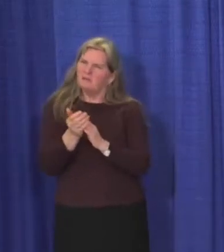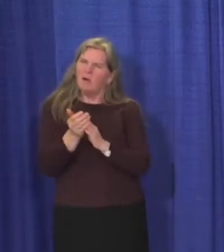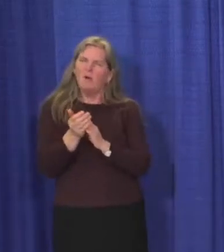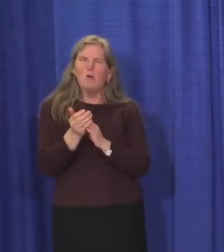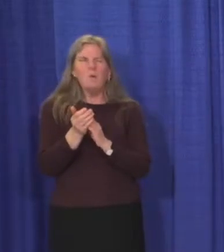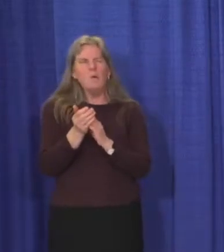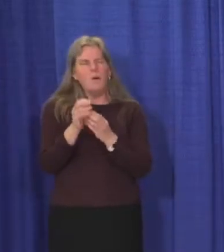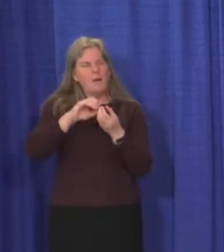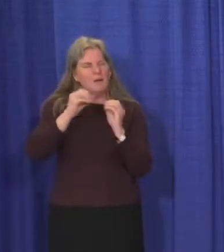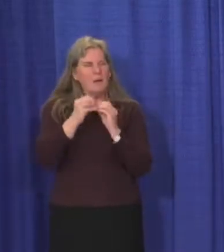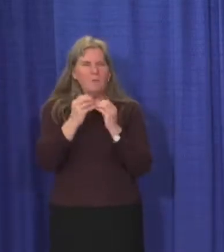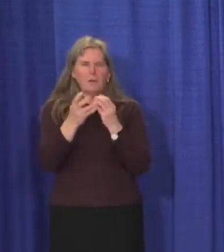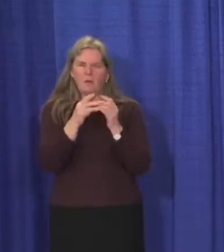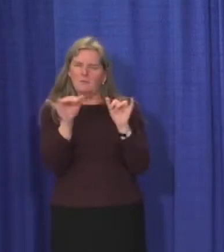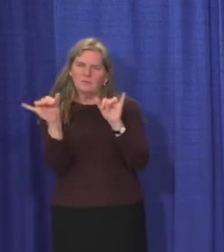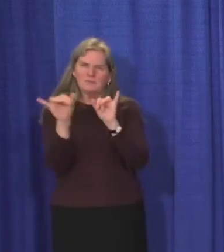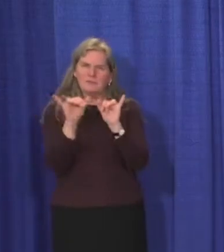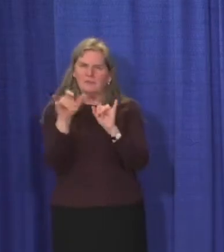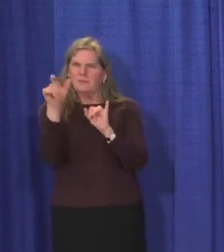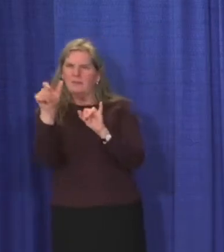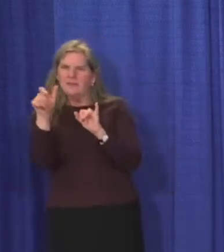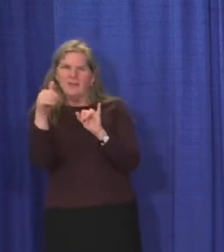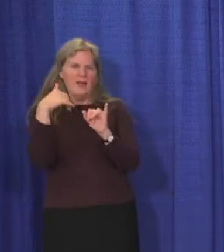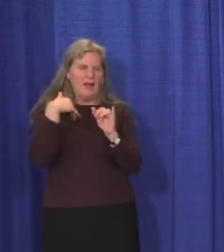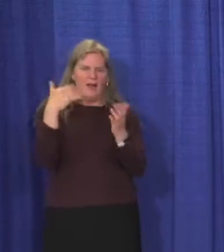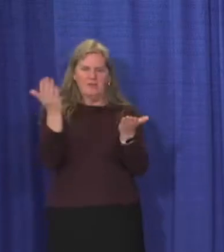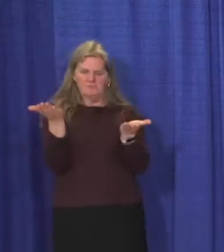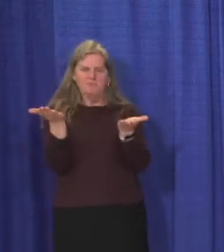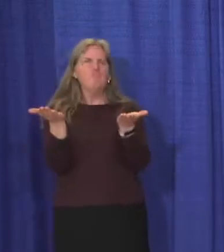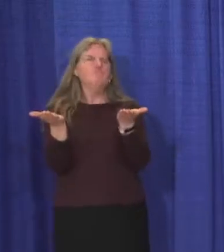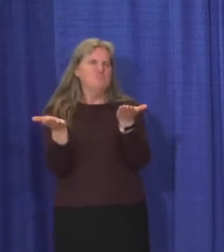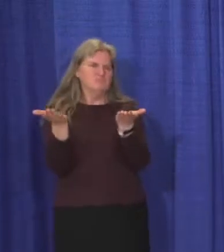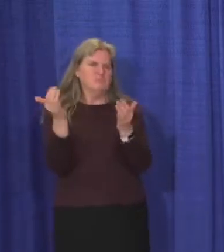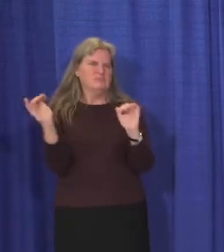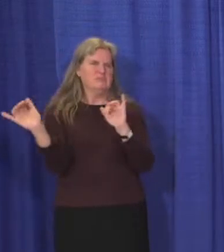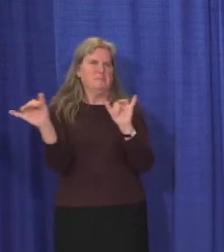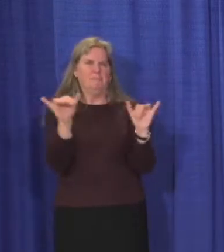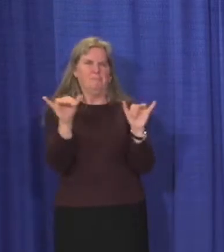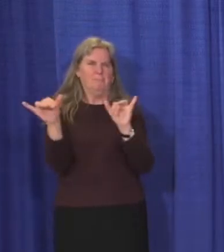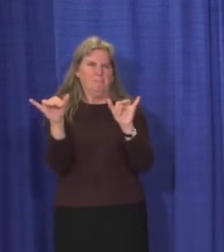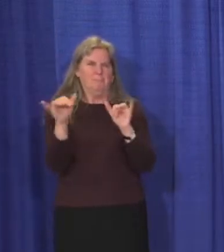pretty tight connection and I think we've managed not